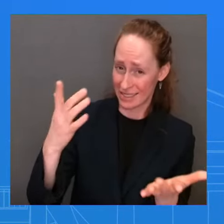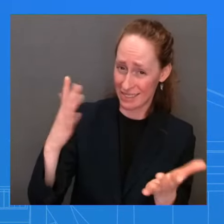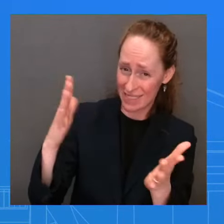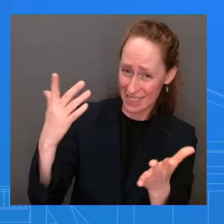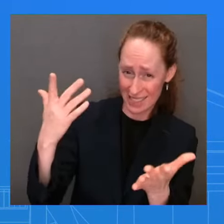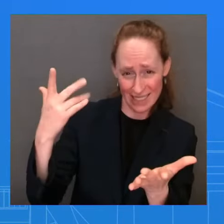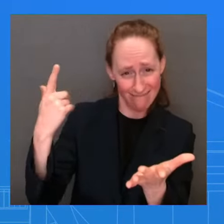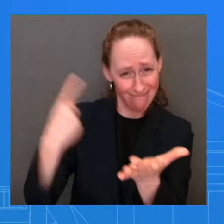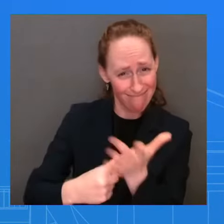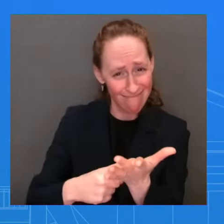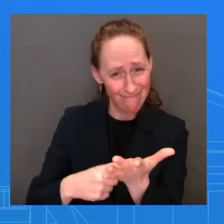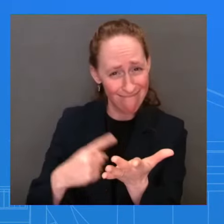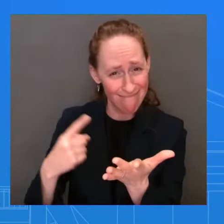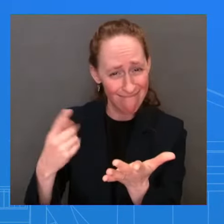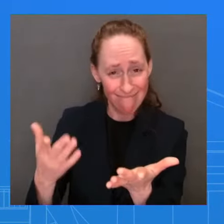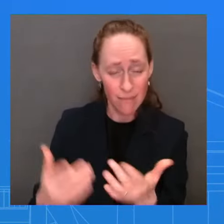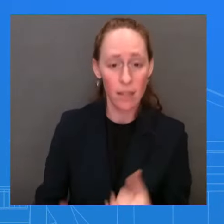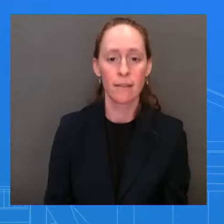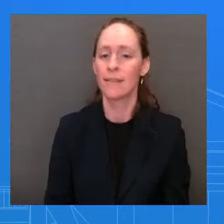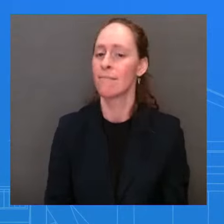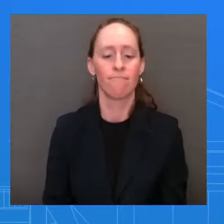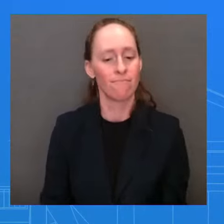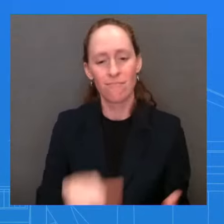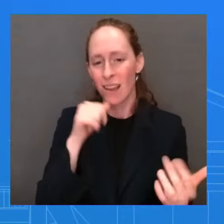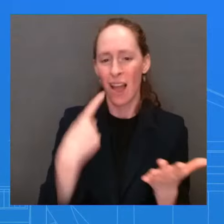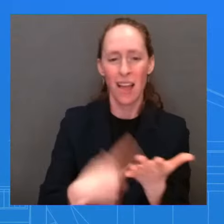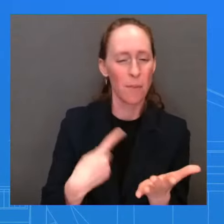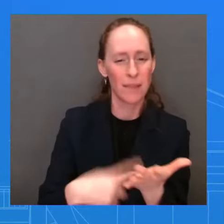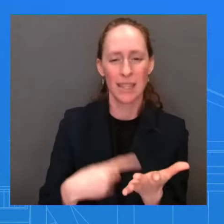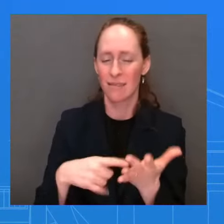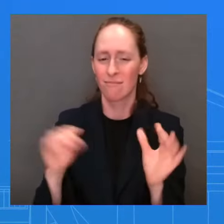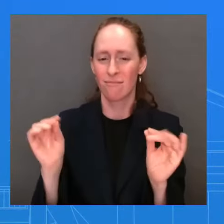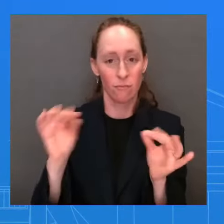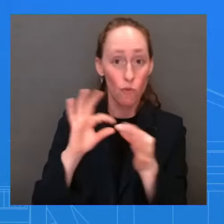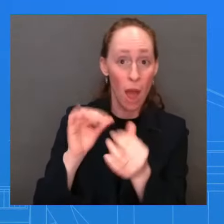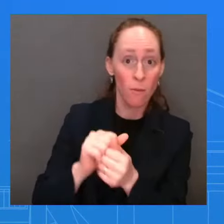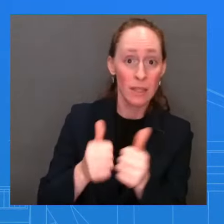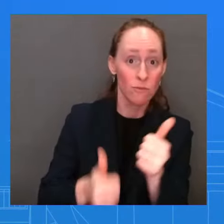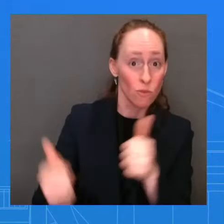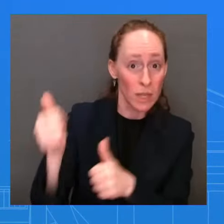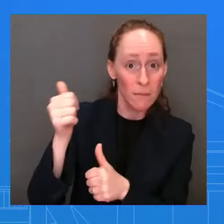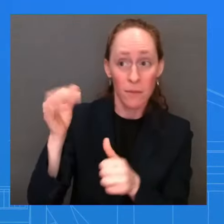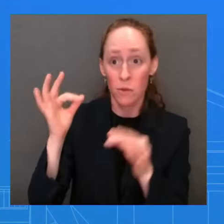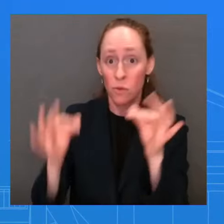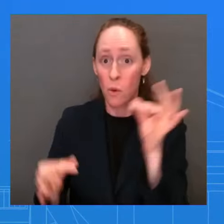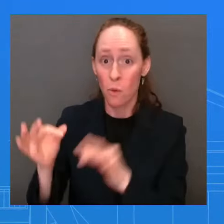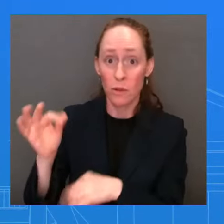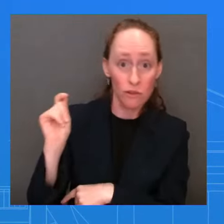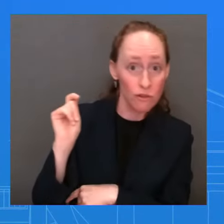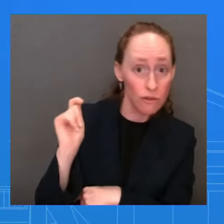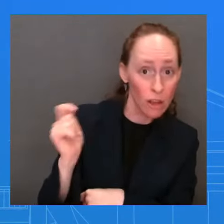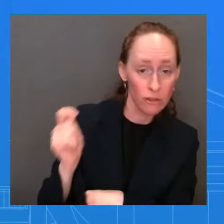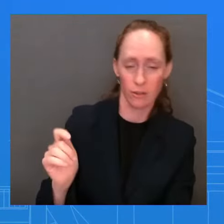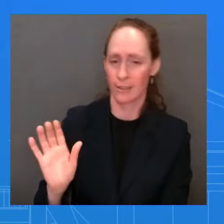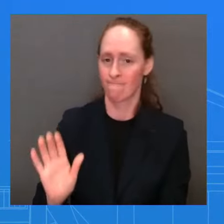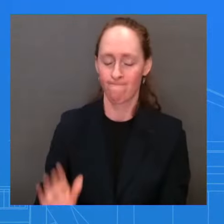I'm just going to leave it there and let the Supreme Court deal. The Press: If I can also ask you about Title 42 lifting in a couple weeks.